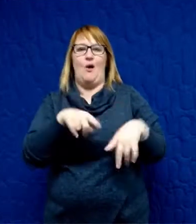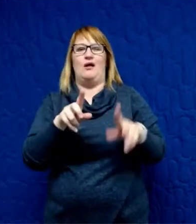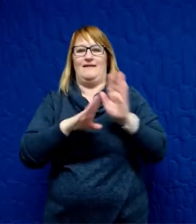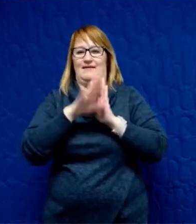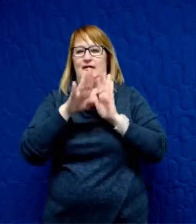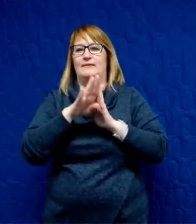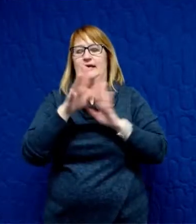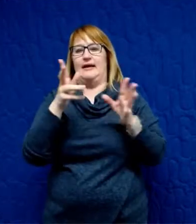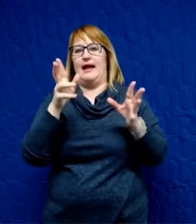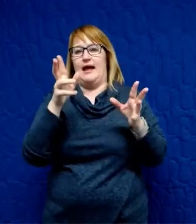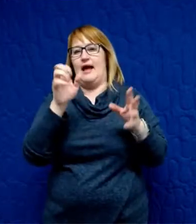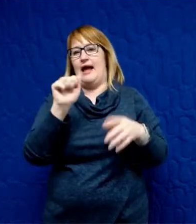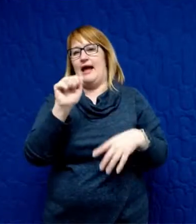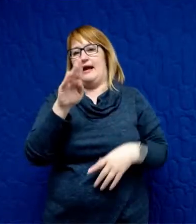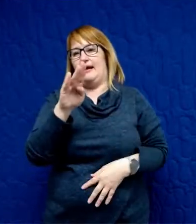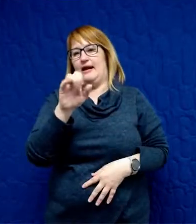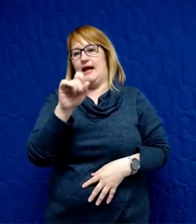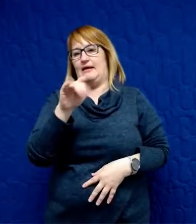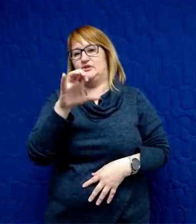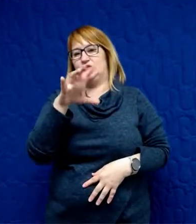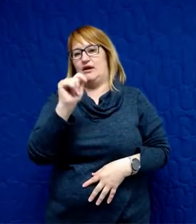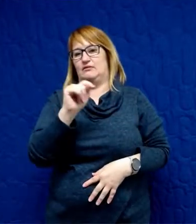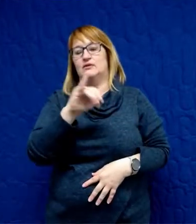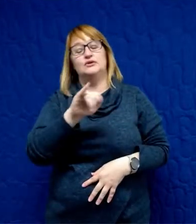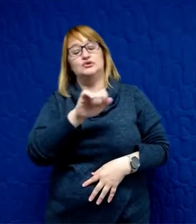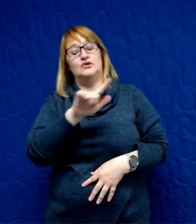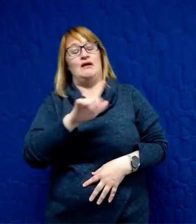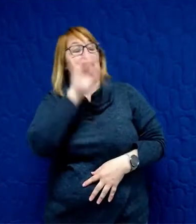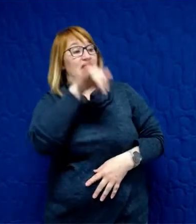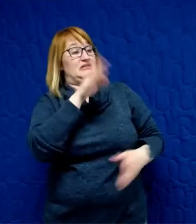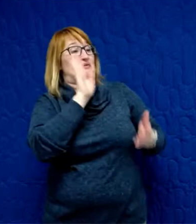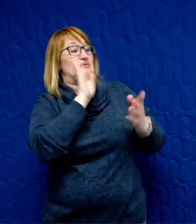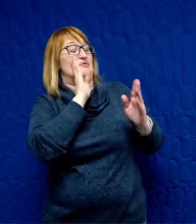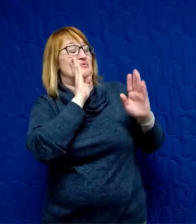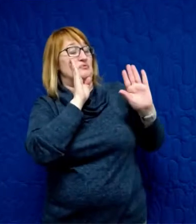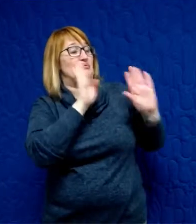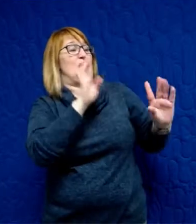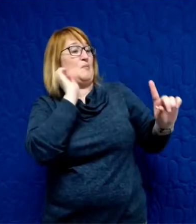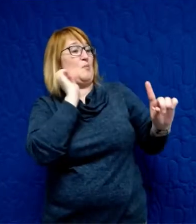developing your abstract. That's a great point Simon also we look through the